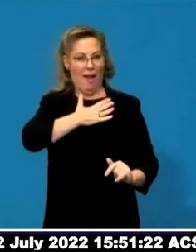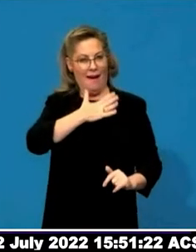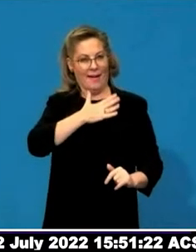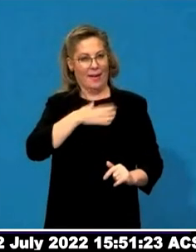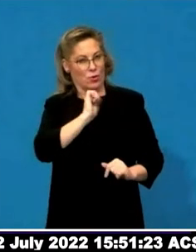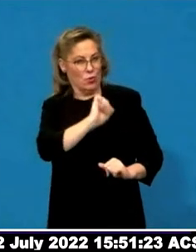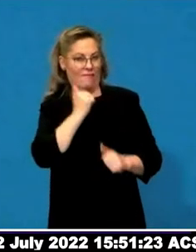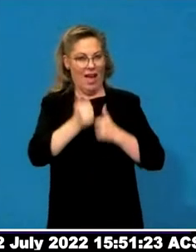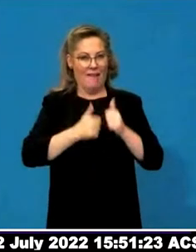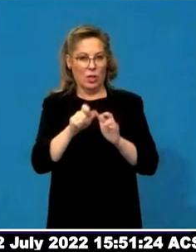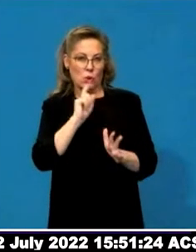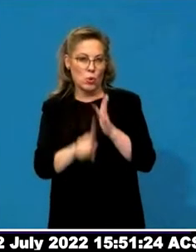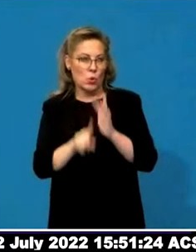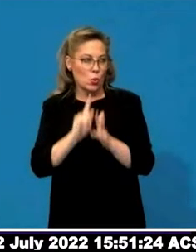What are the things you like to do?